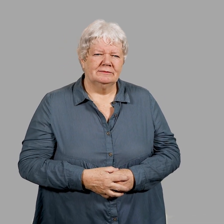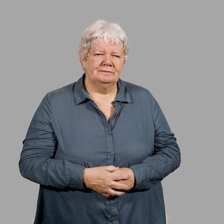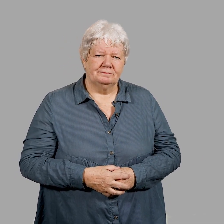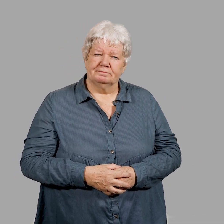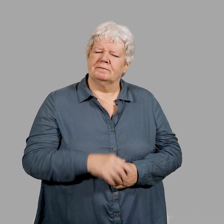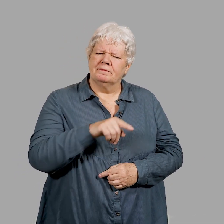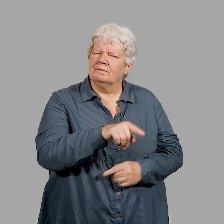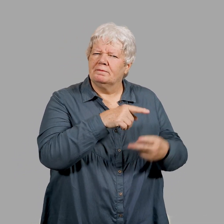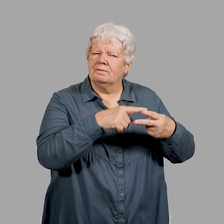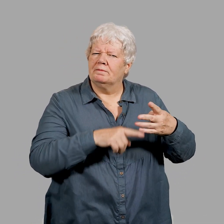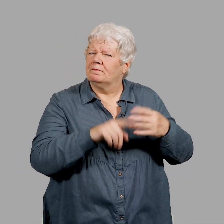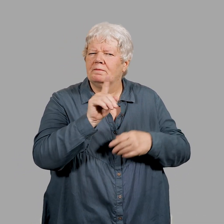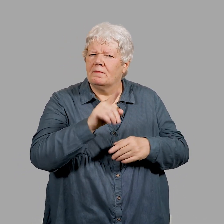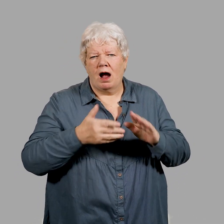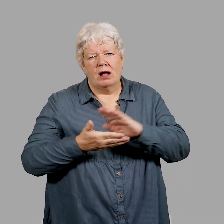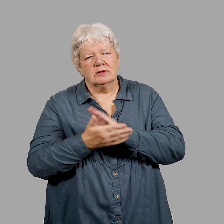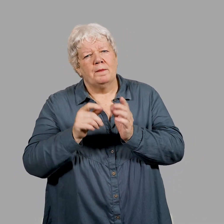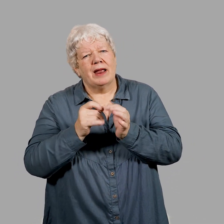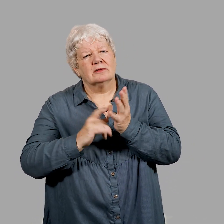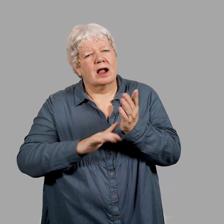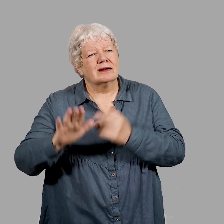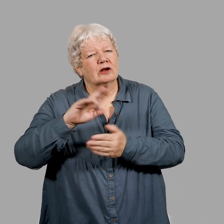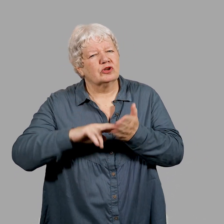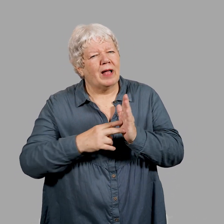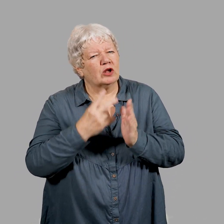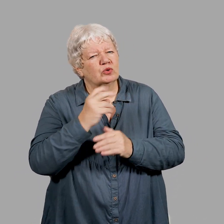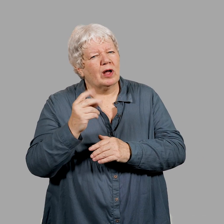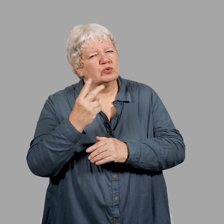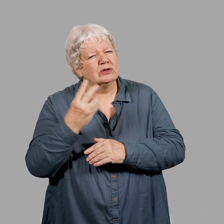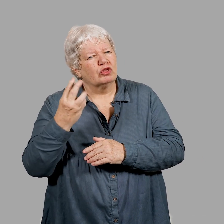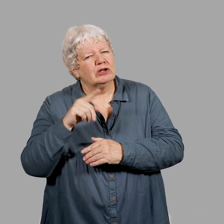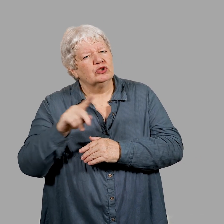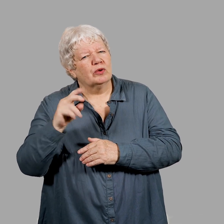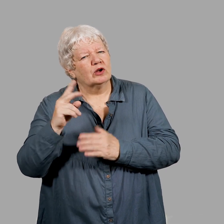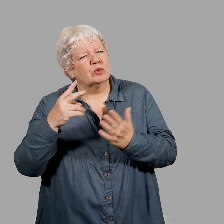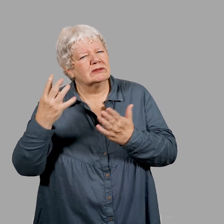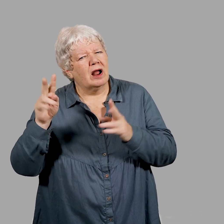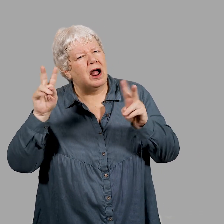Heading in BSL National Plan 2023-2029: